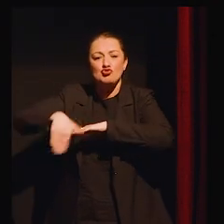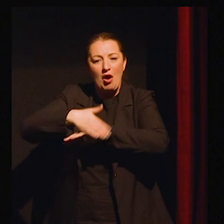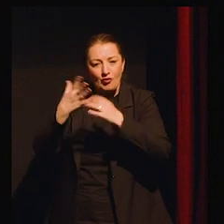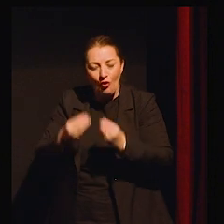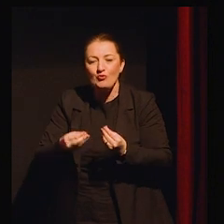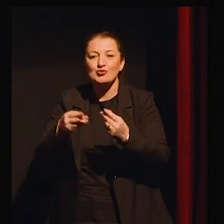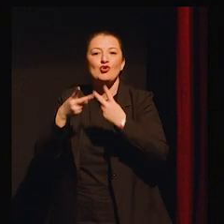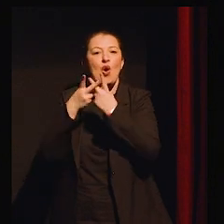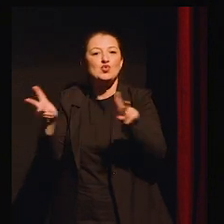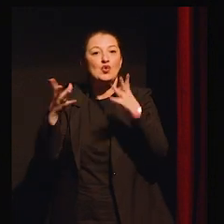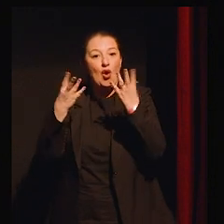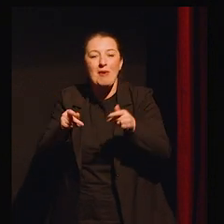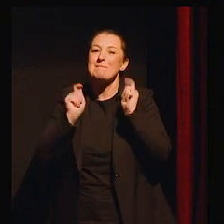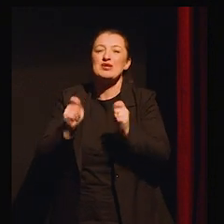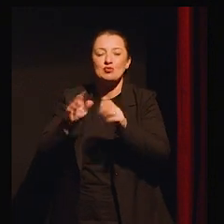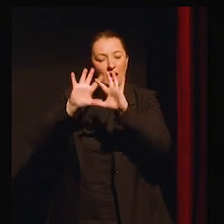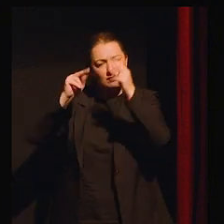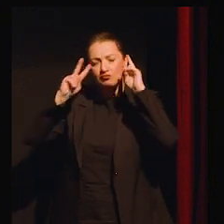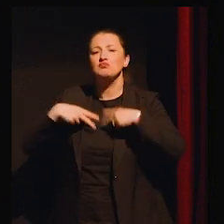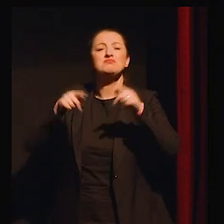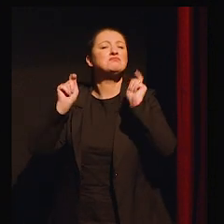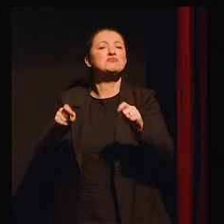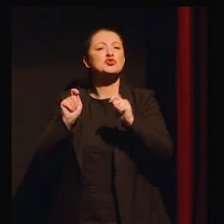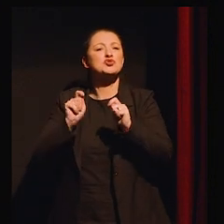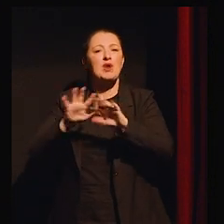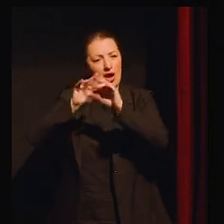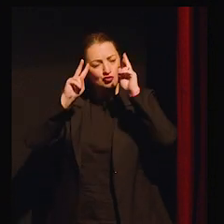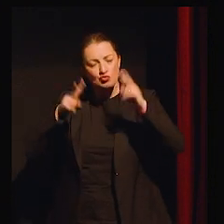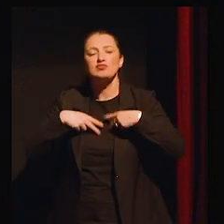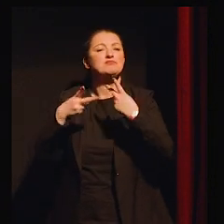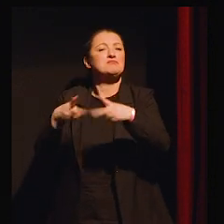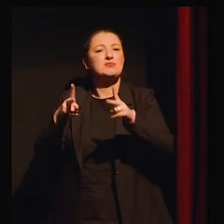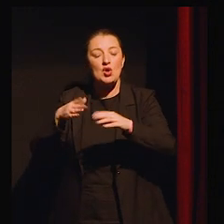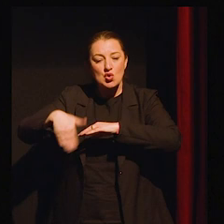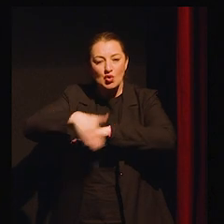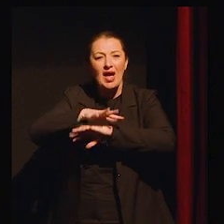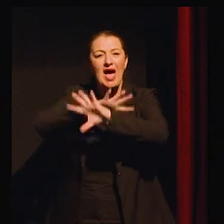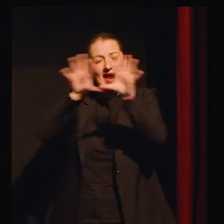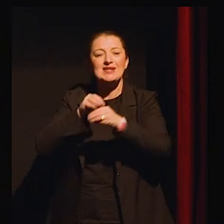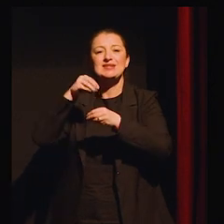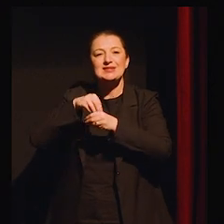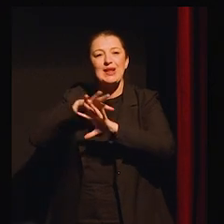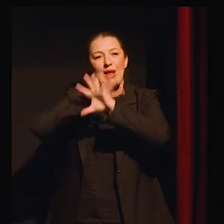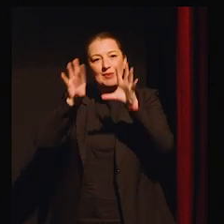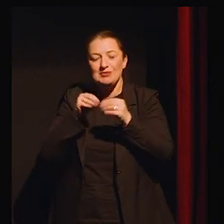you have to be free, visible, I have to be visible. Till more and more, streets are for everyone, all of us.